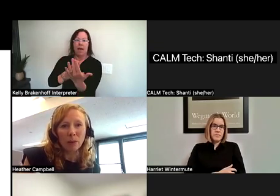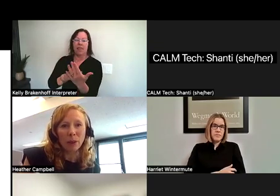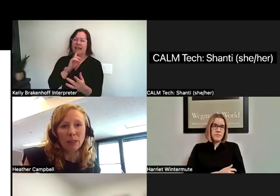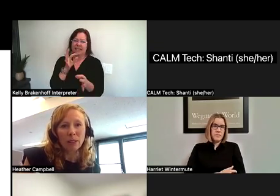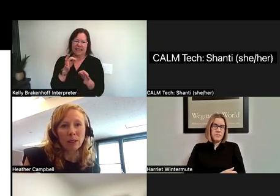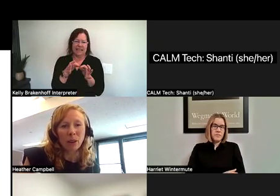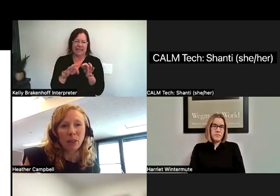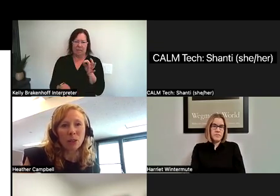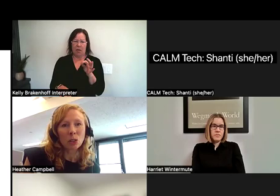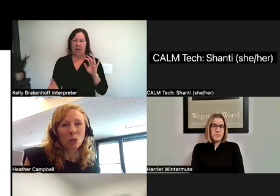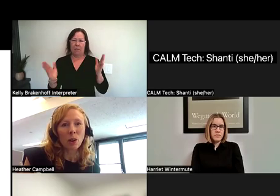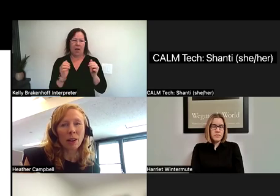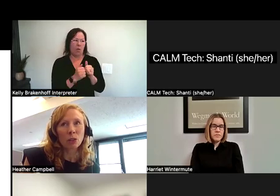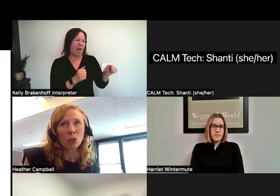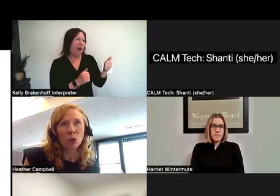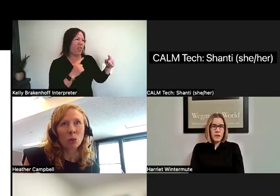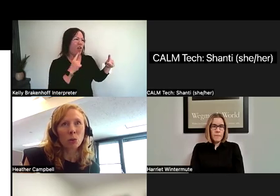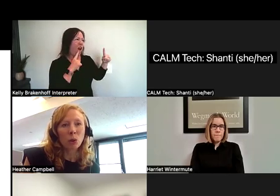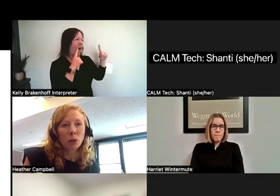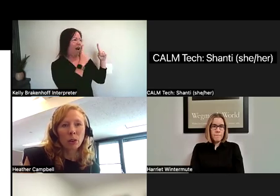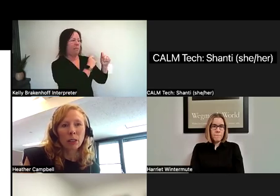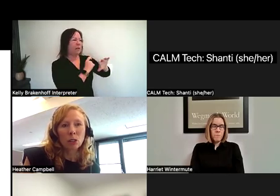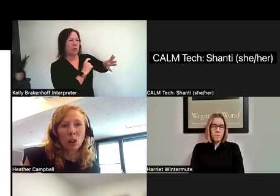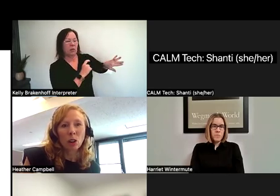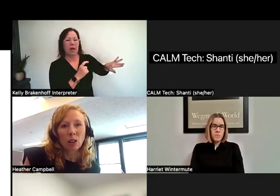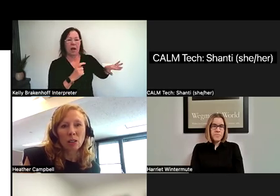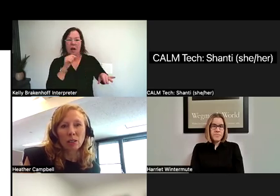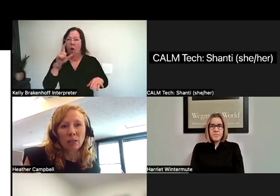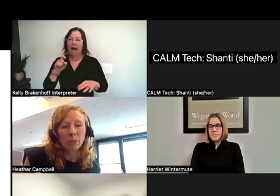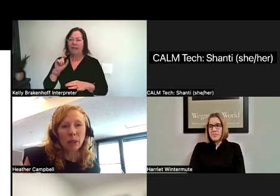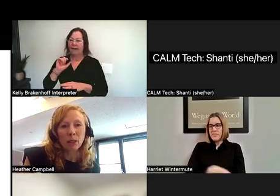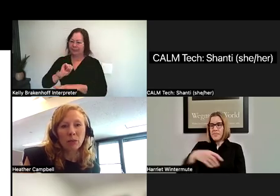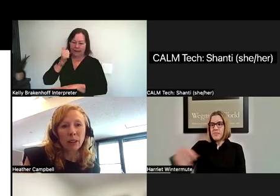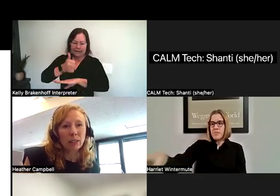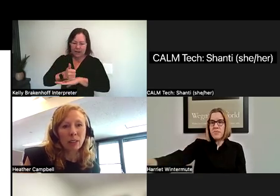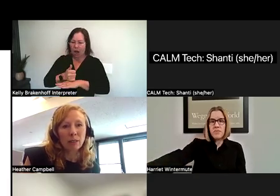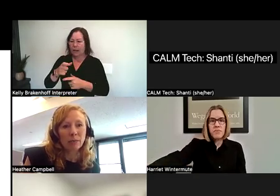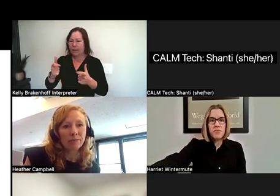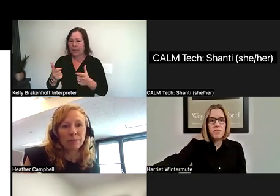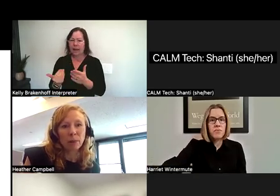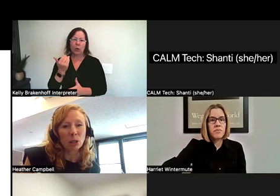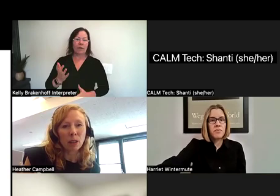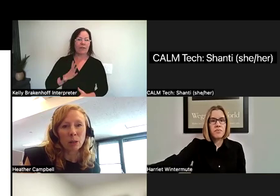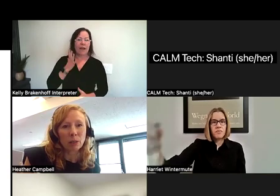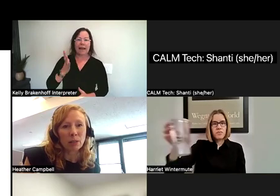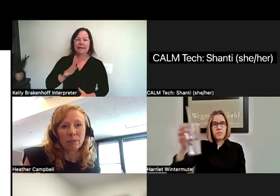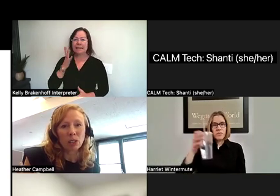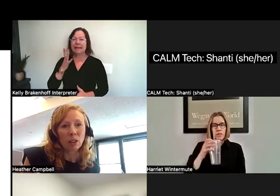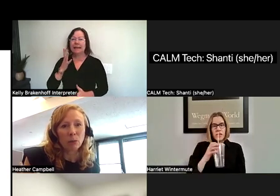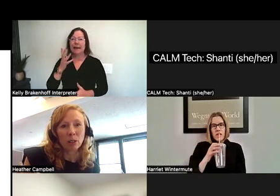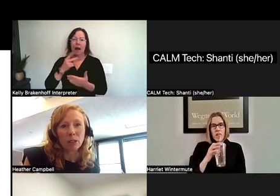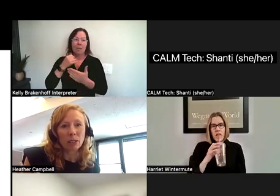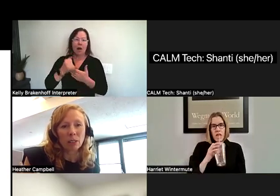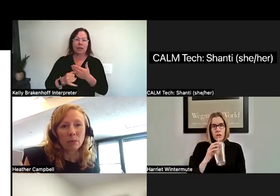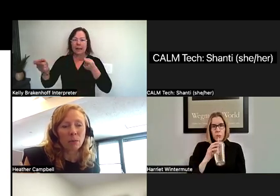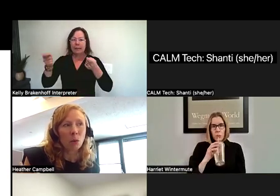compared to some others. You don't have to install a big new fancy project management software system